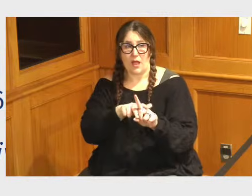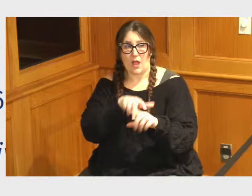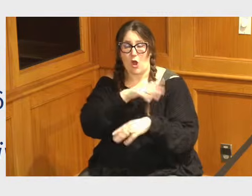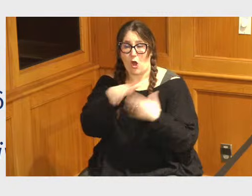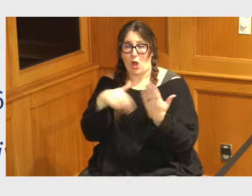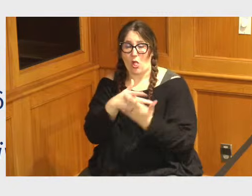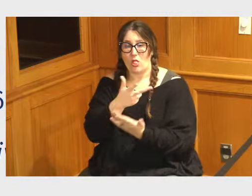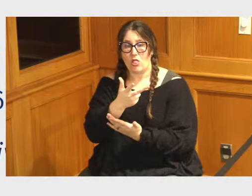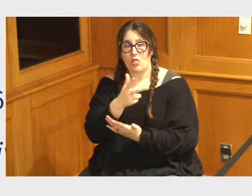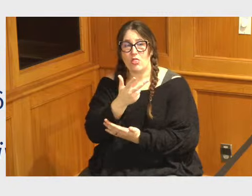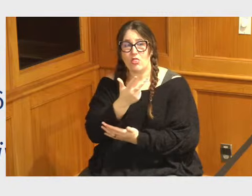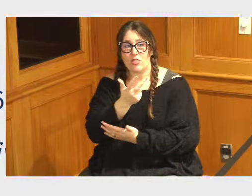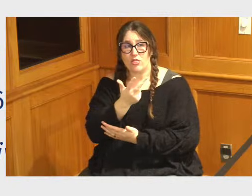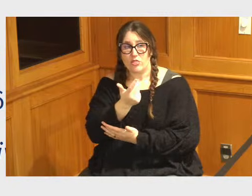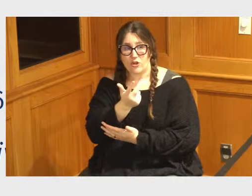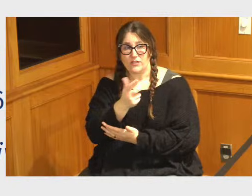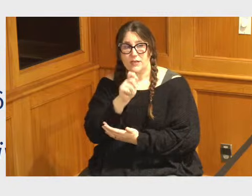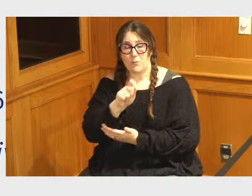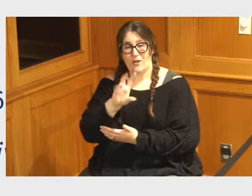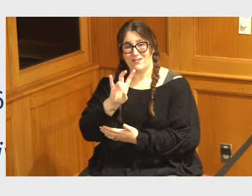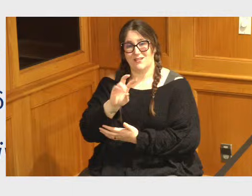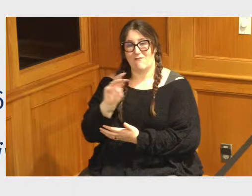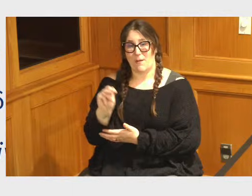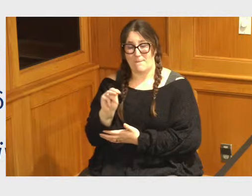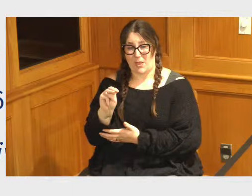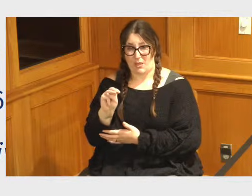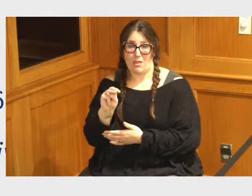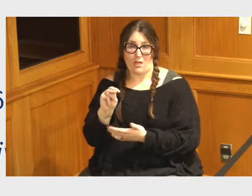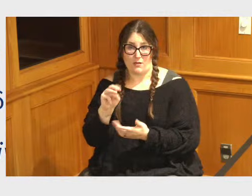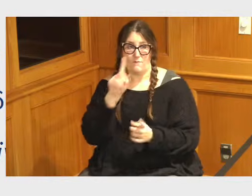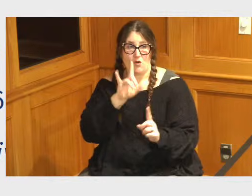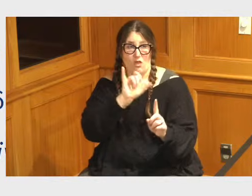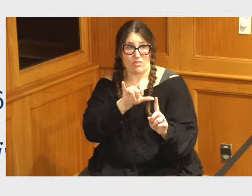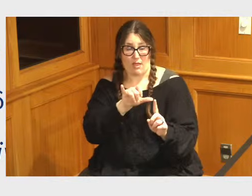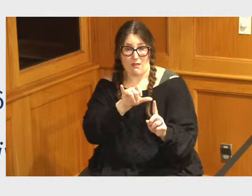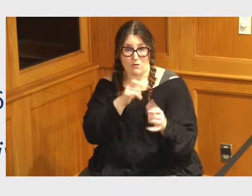are projects in the city. So, we haven't we haven't we we haven't been deploying those